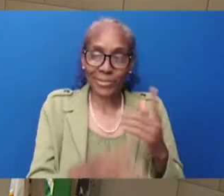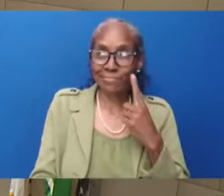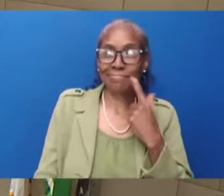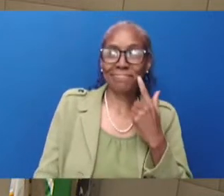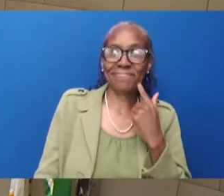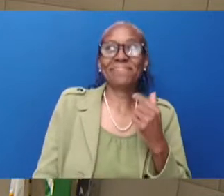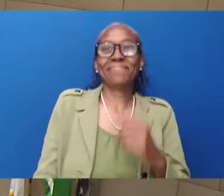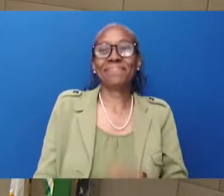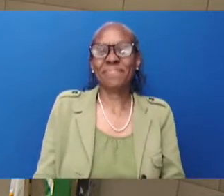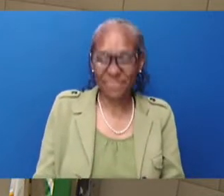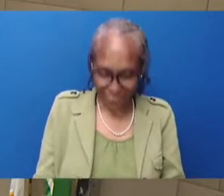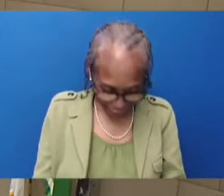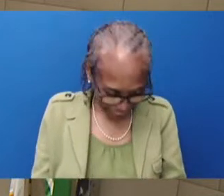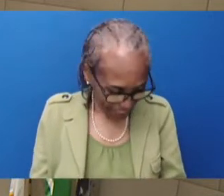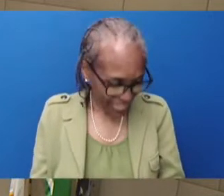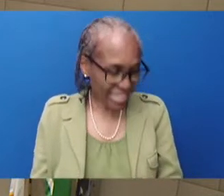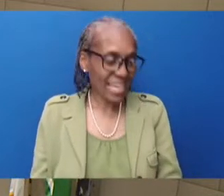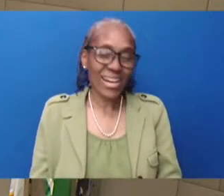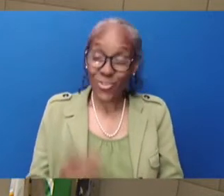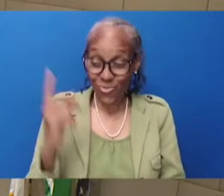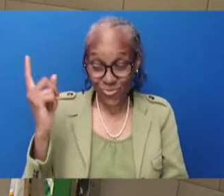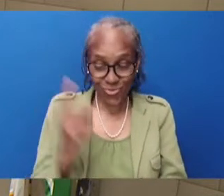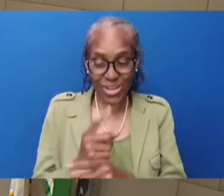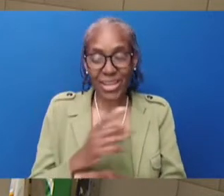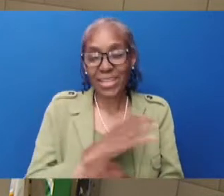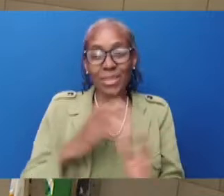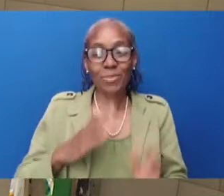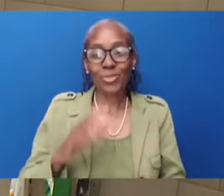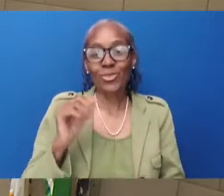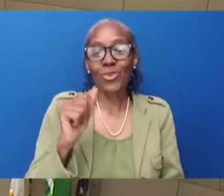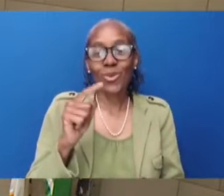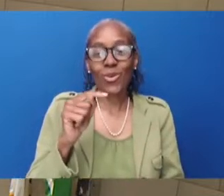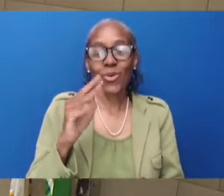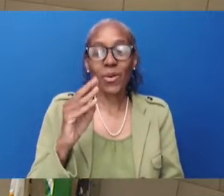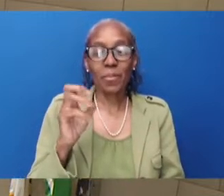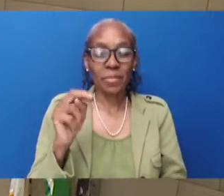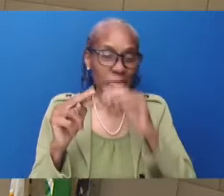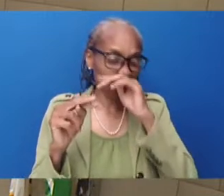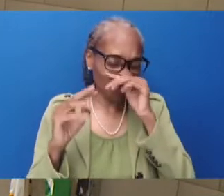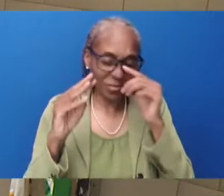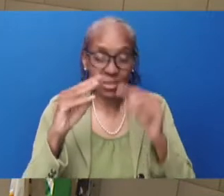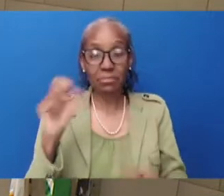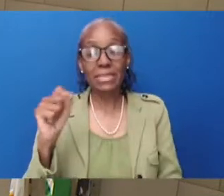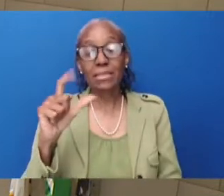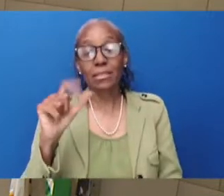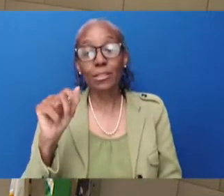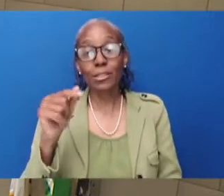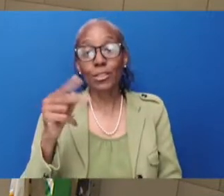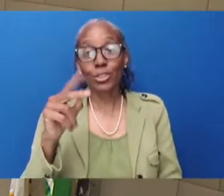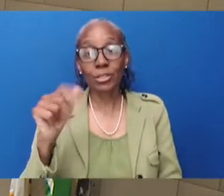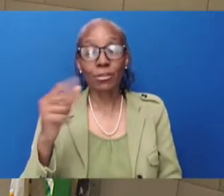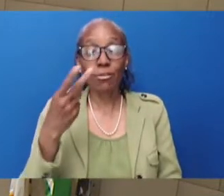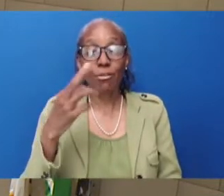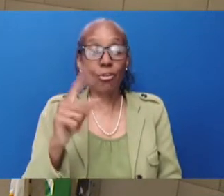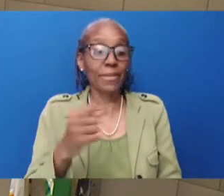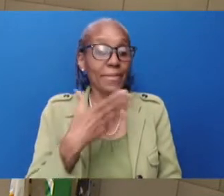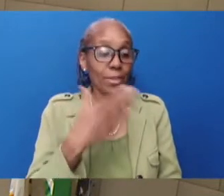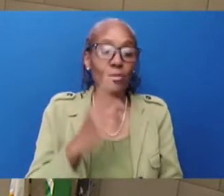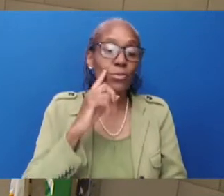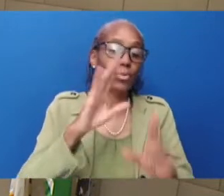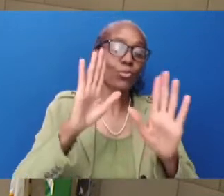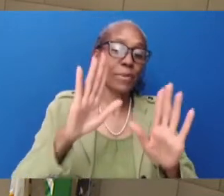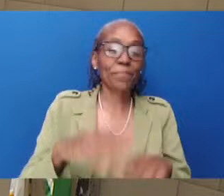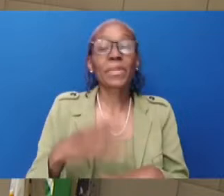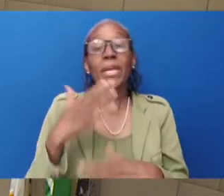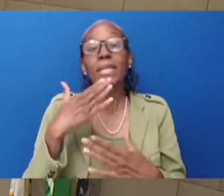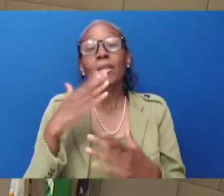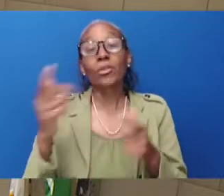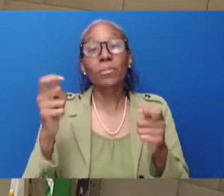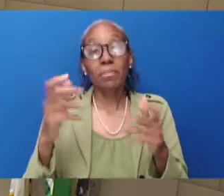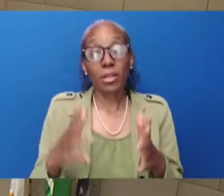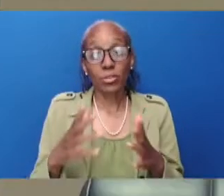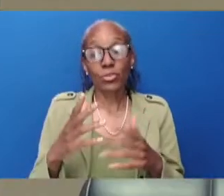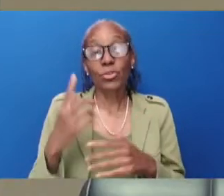I'LL GET YOU ON ANOTHER ONE.